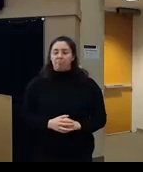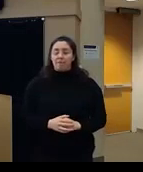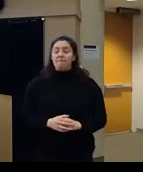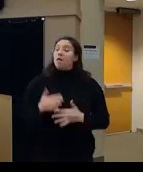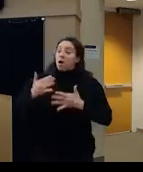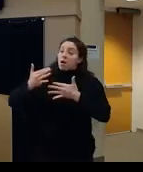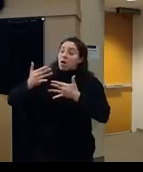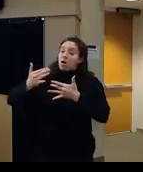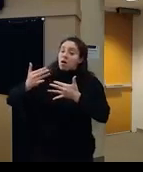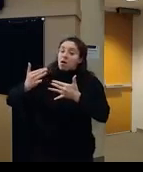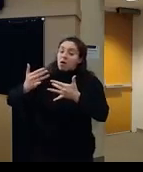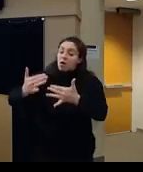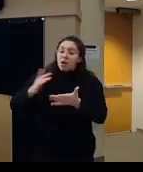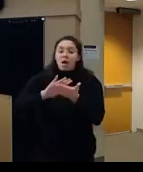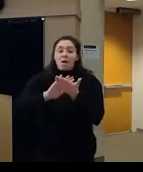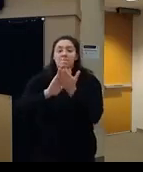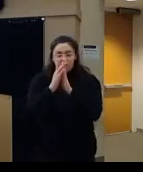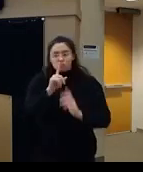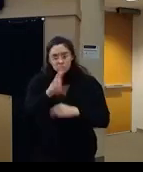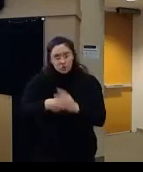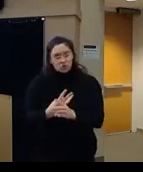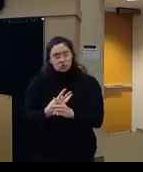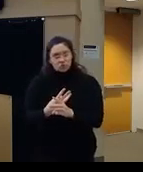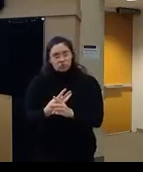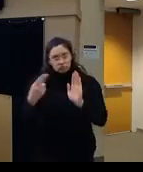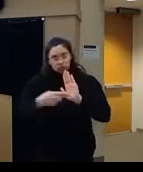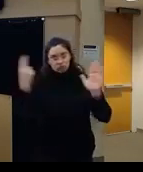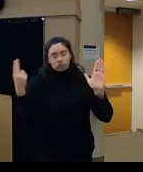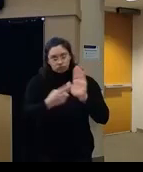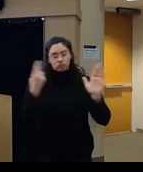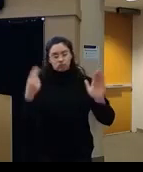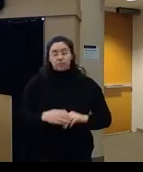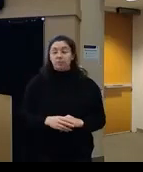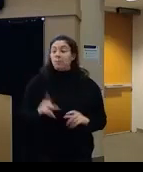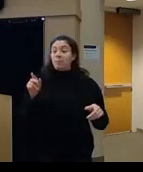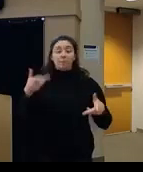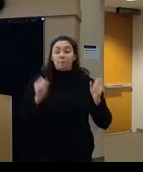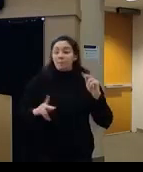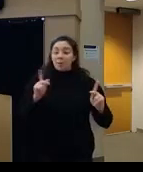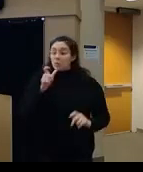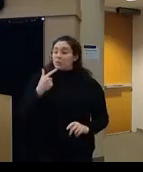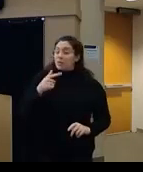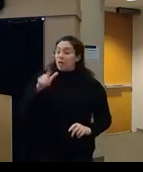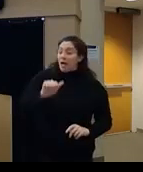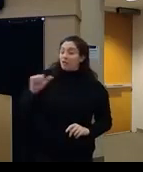time that's become the reality many folks who are not African-American understand it's offensive to